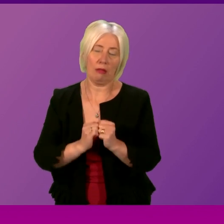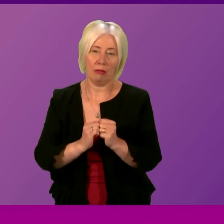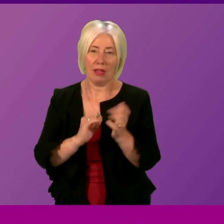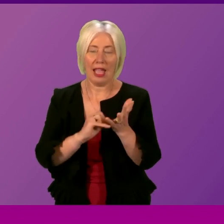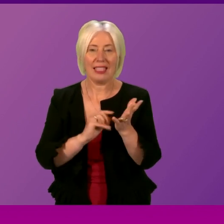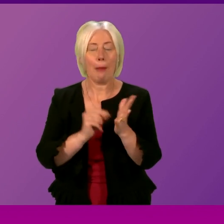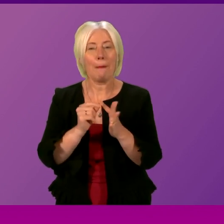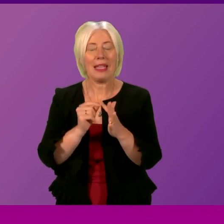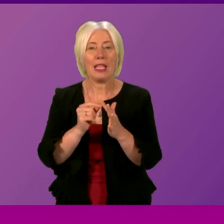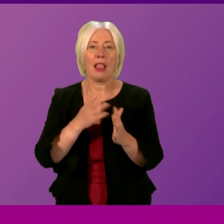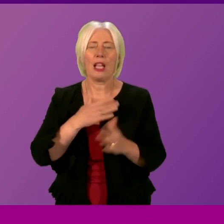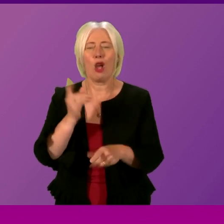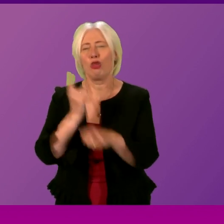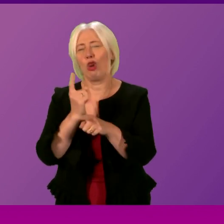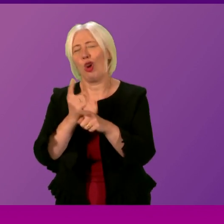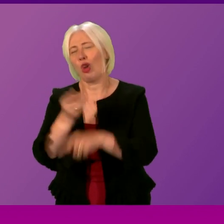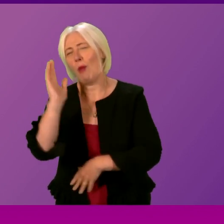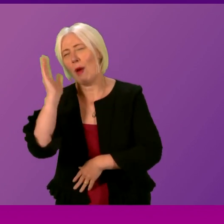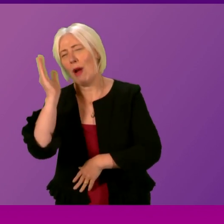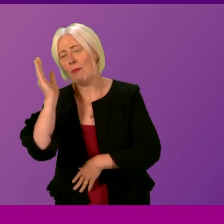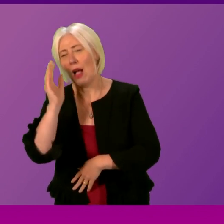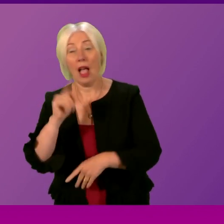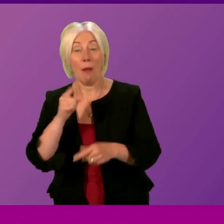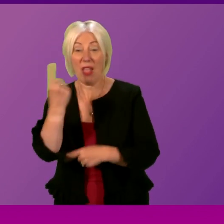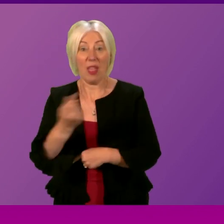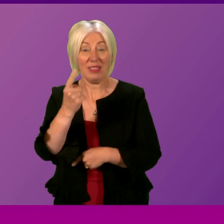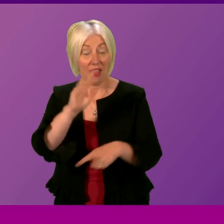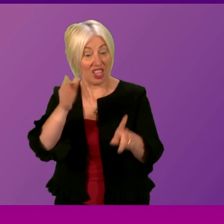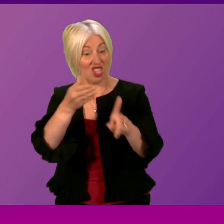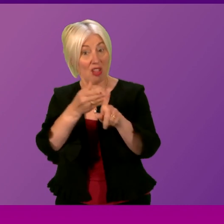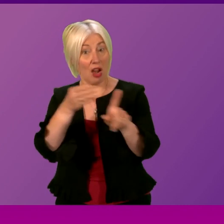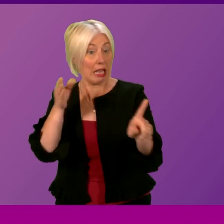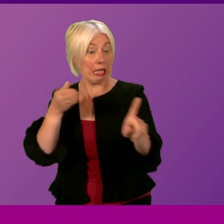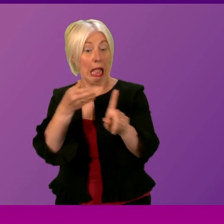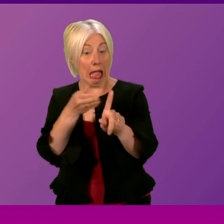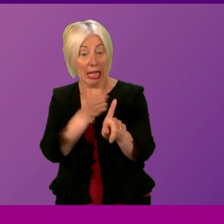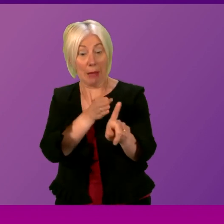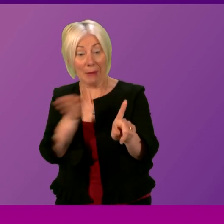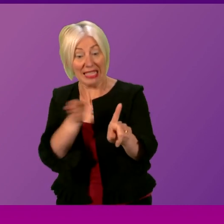to talk a good game but keeps missing its own climate change targets. The